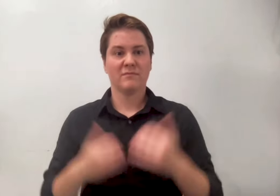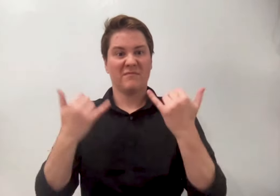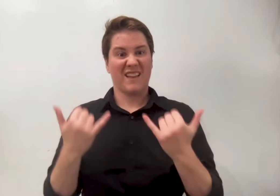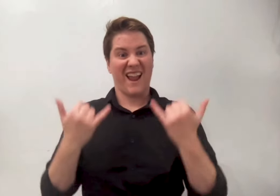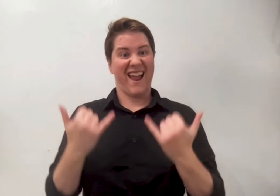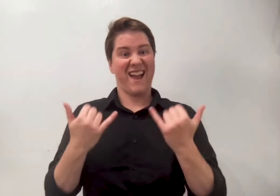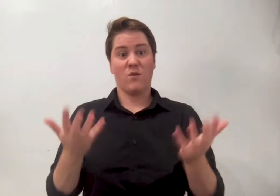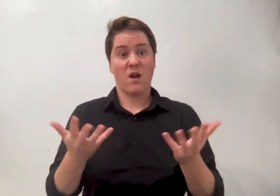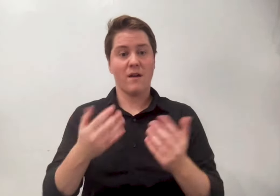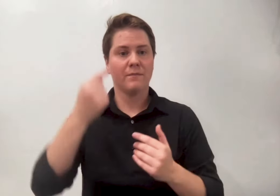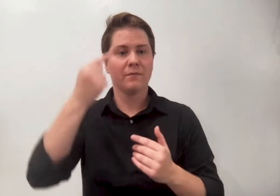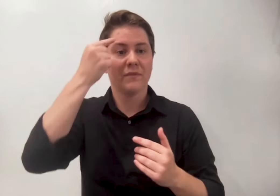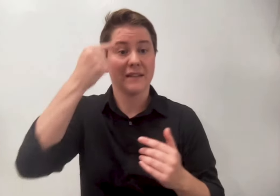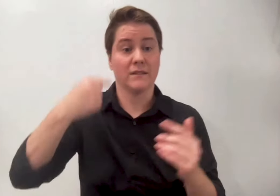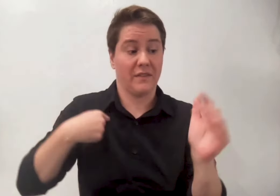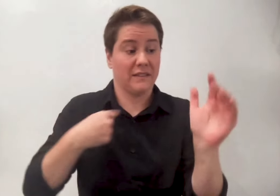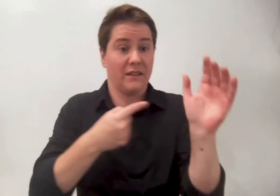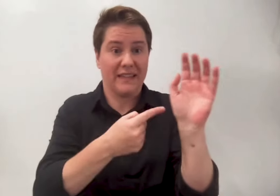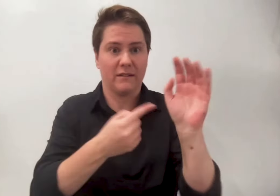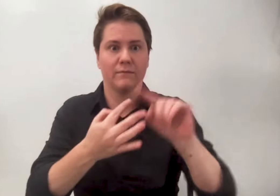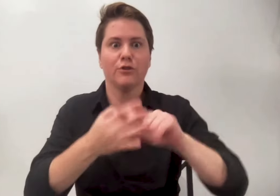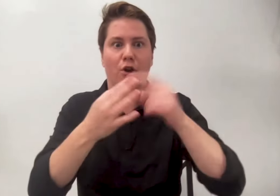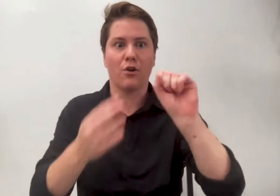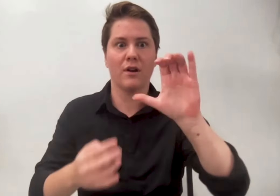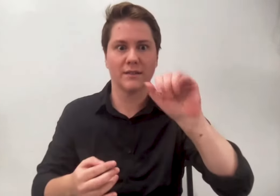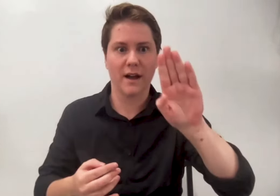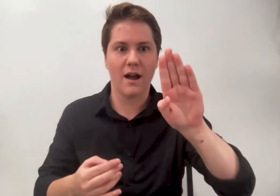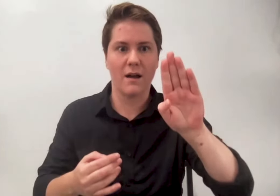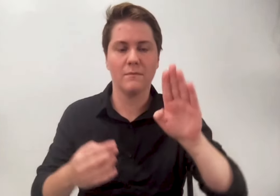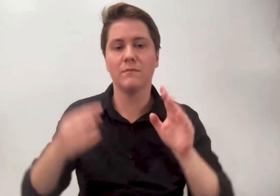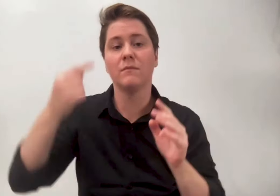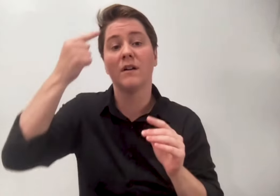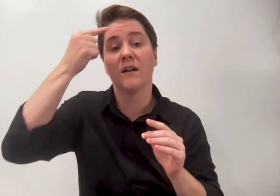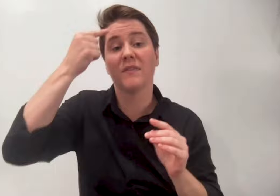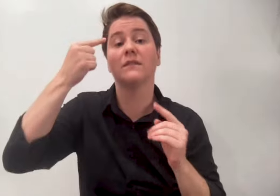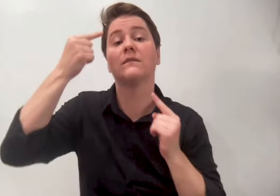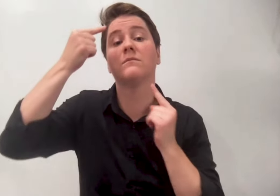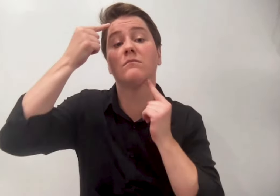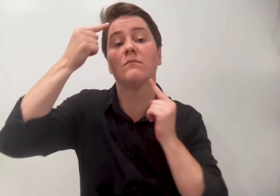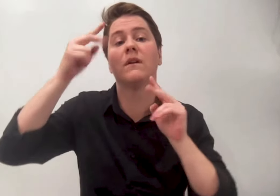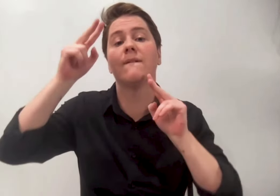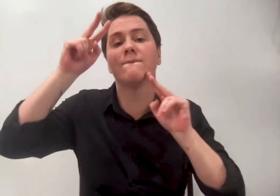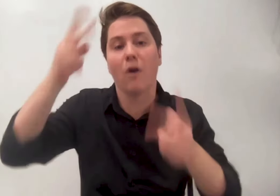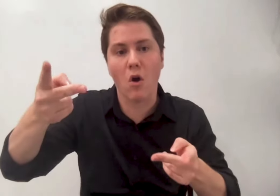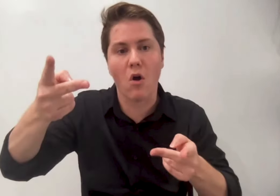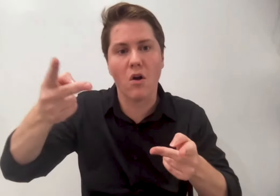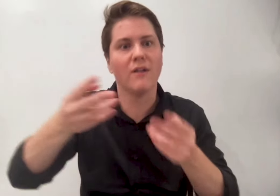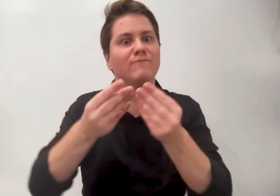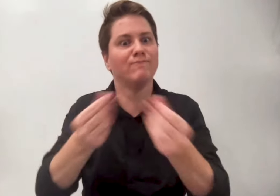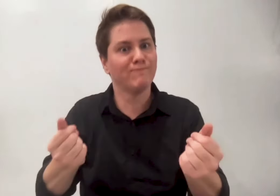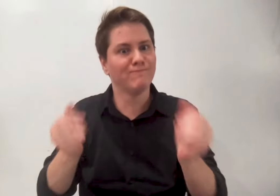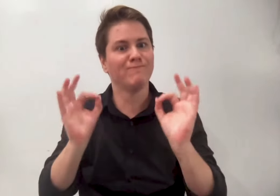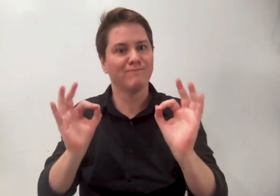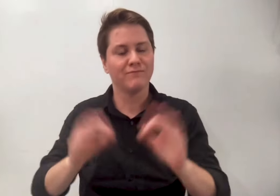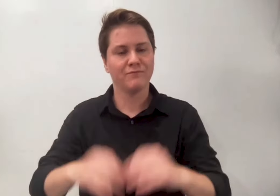Now the first rashes on my forehead, chest, and hand have started to scab The scabs on my face has already fallen off and resolved.